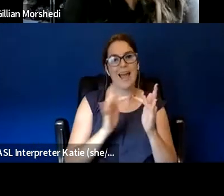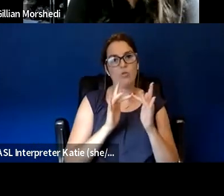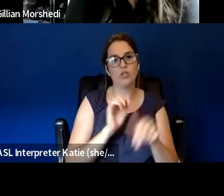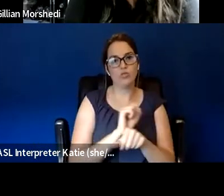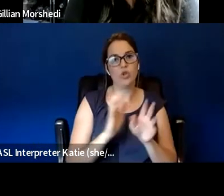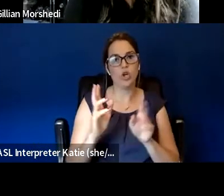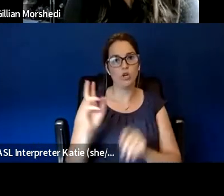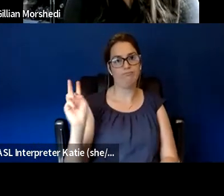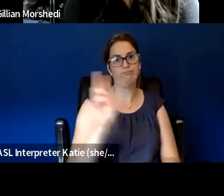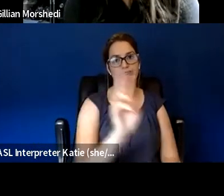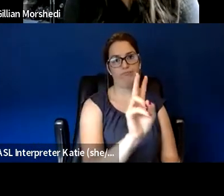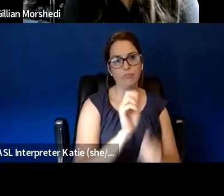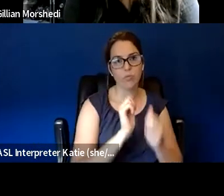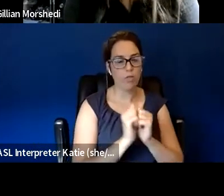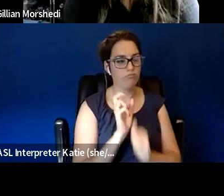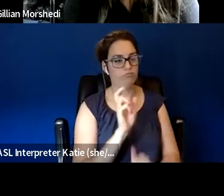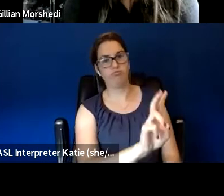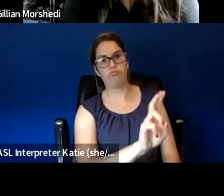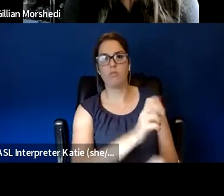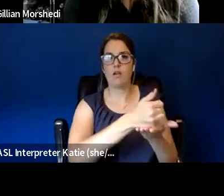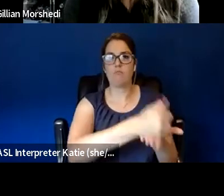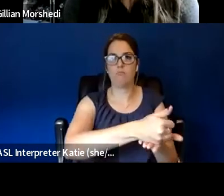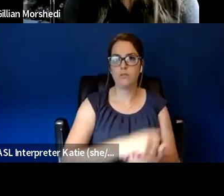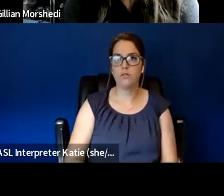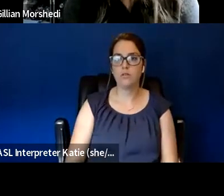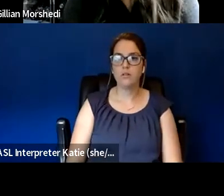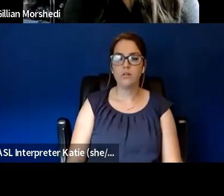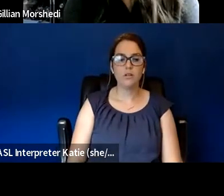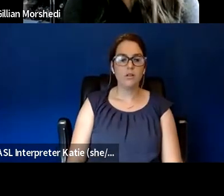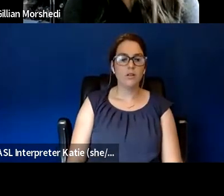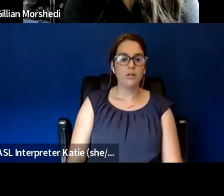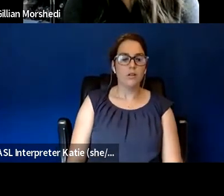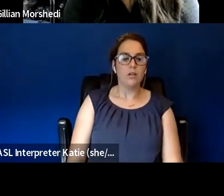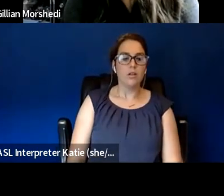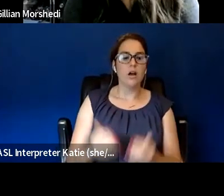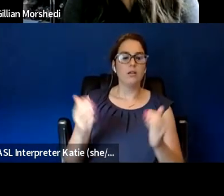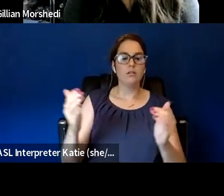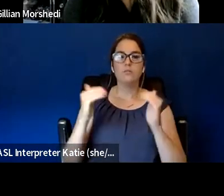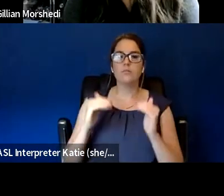And then we have a coordinator who tries to coordinate some of the more